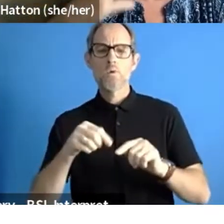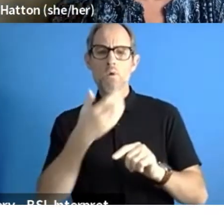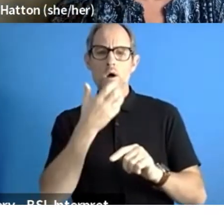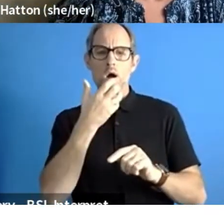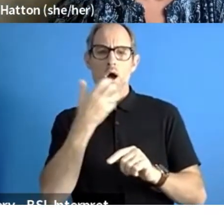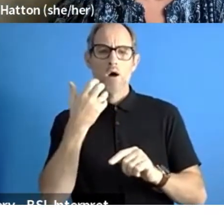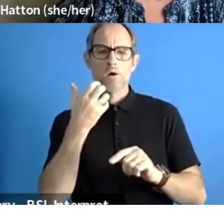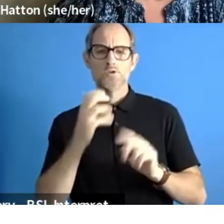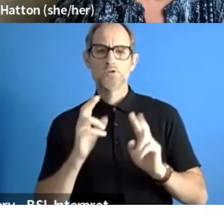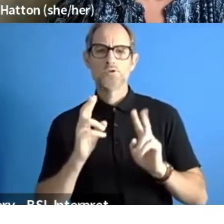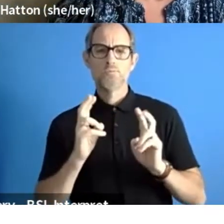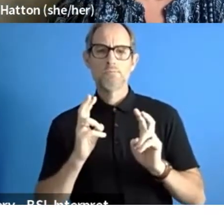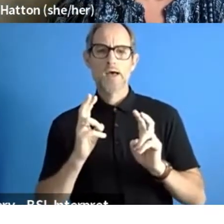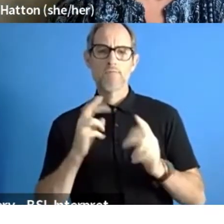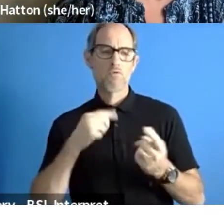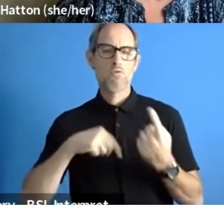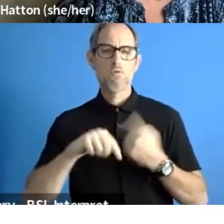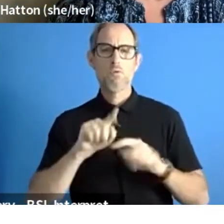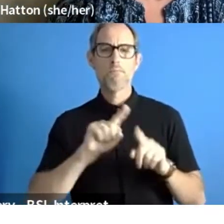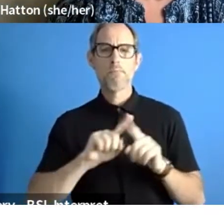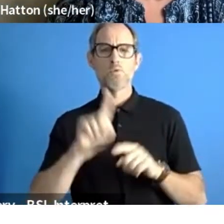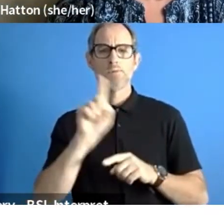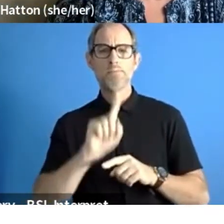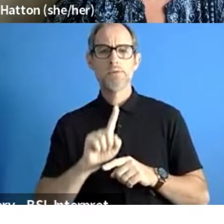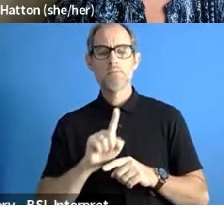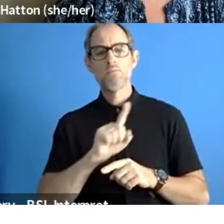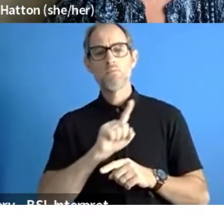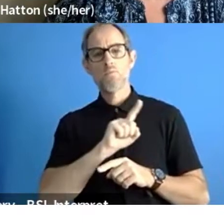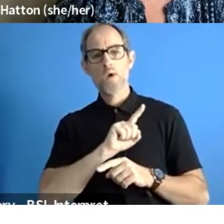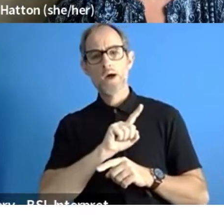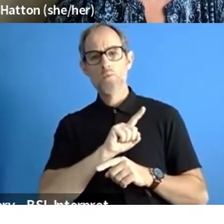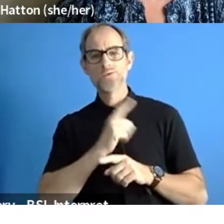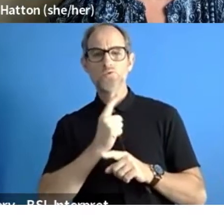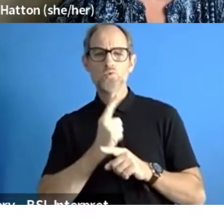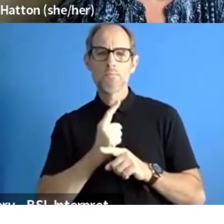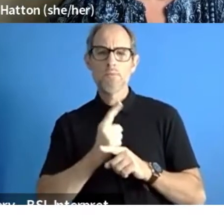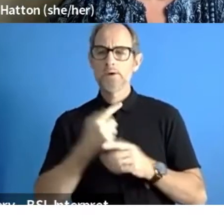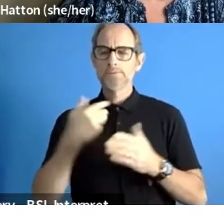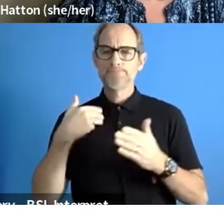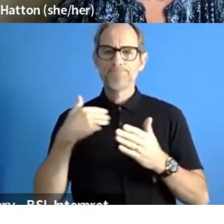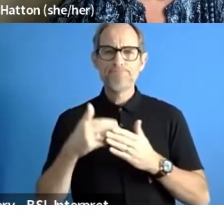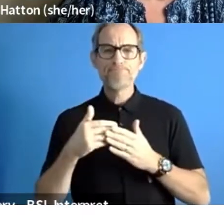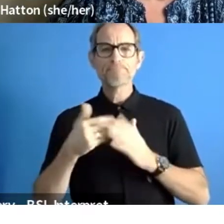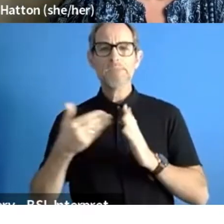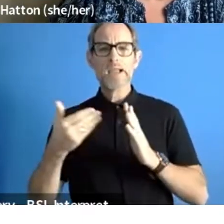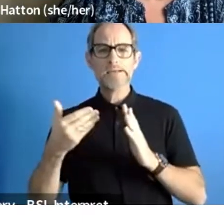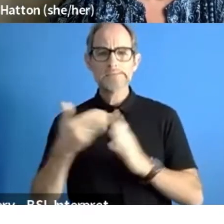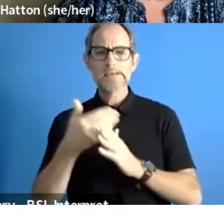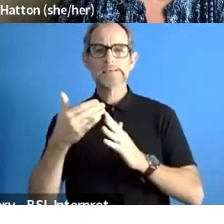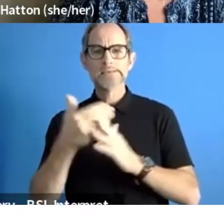and often when we talk about accessible tech, we talk about customer-facing technology.